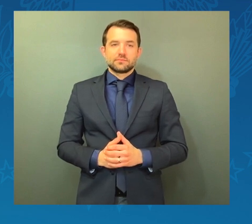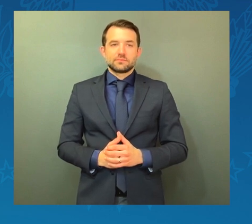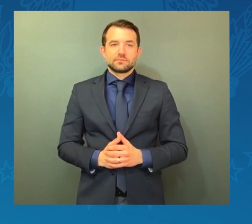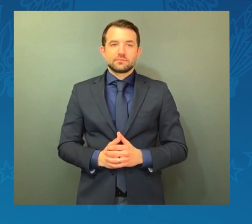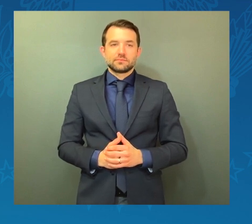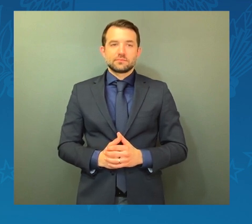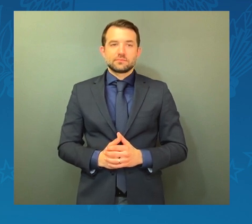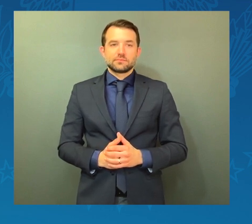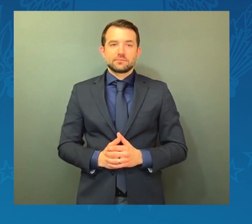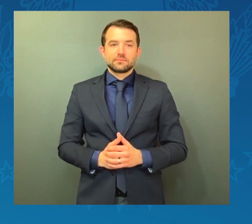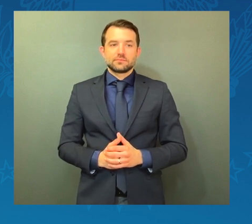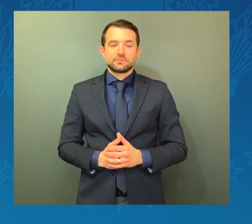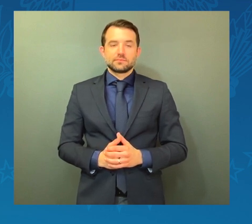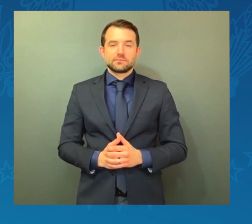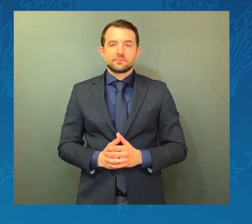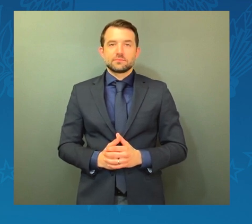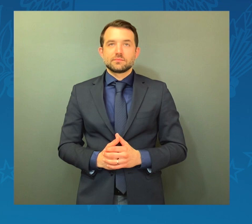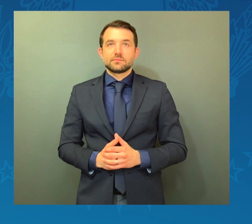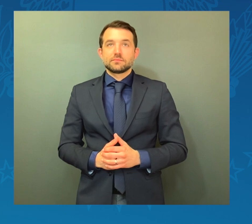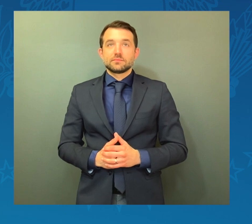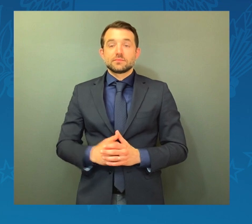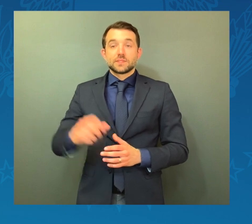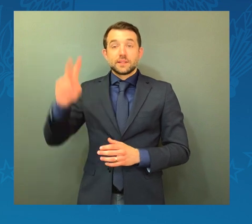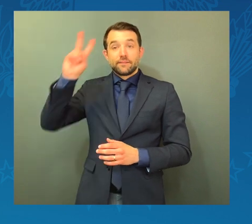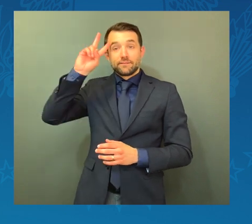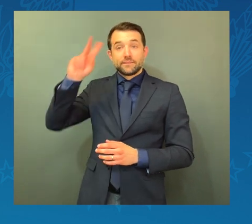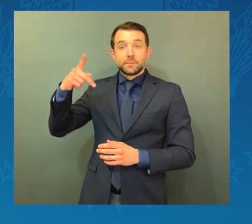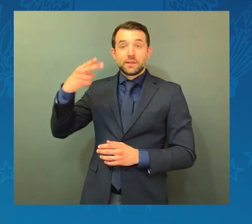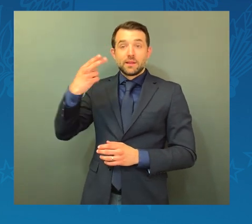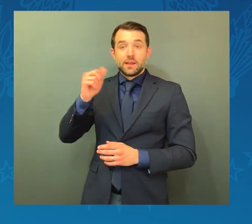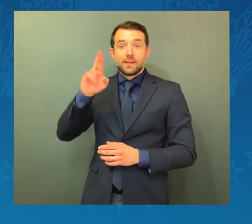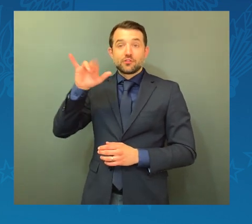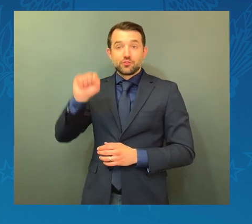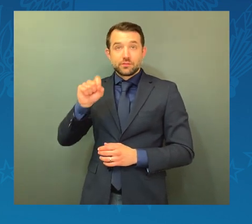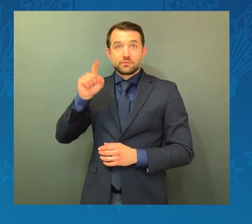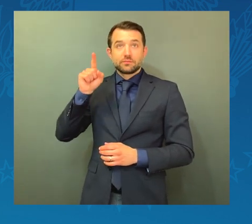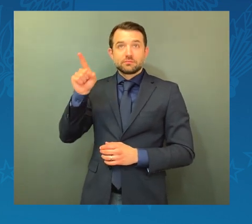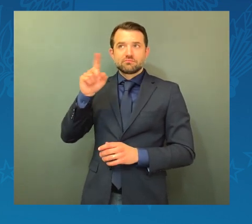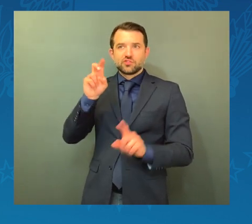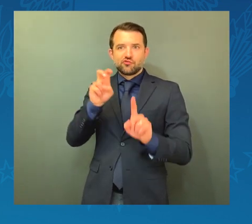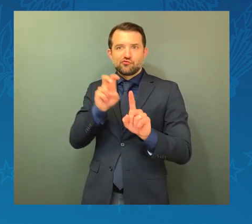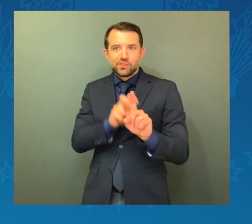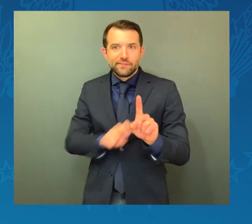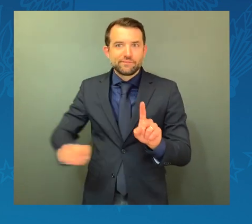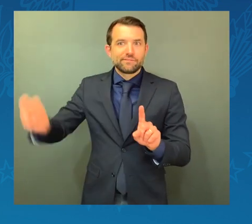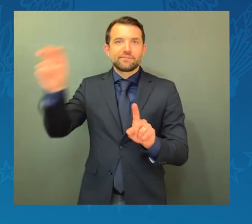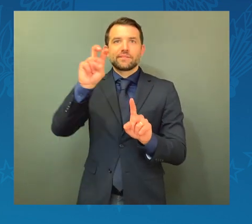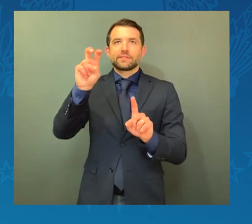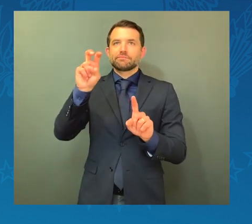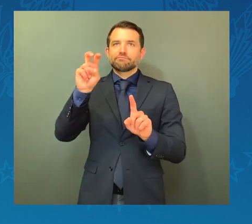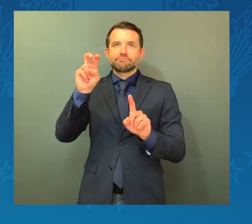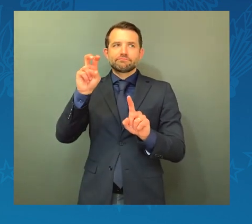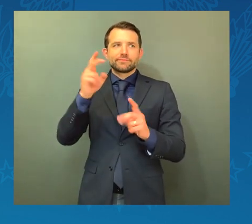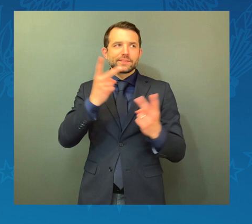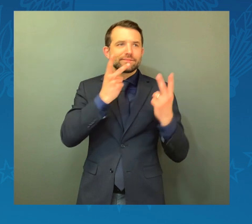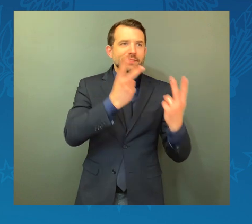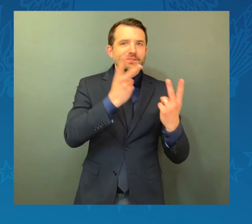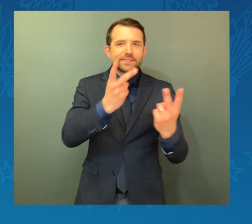Vice President Hare's has traveled across country to visit small business owners and entrepreneurs,